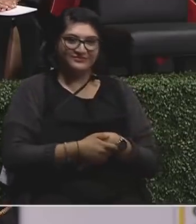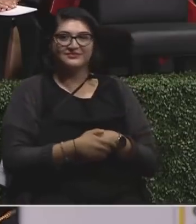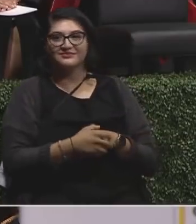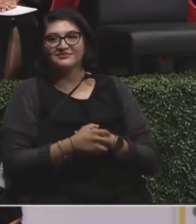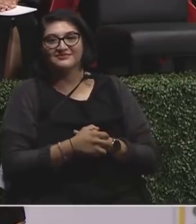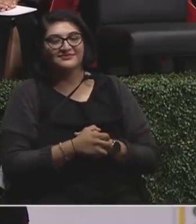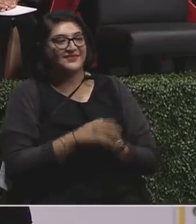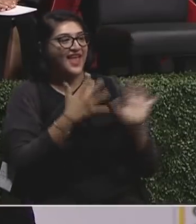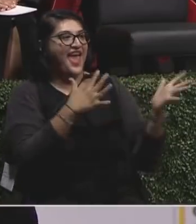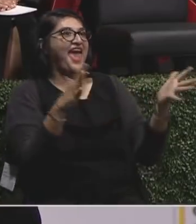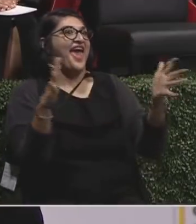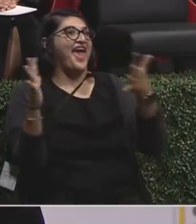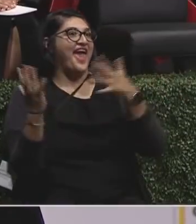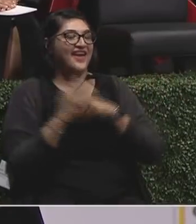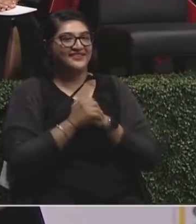THE LOS ANGELES FIRE DEPARTMENT,